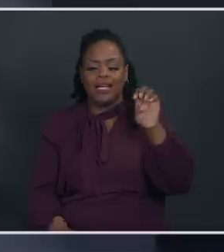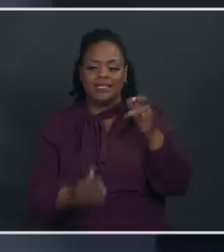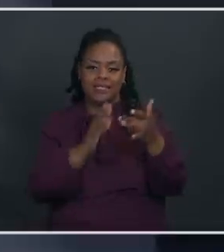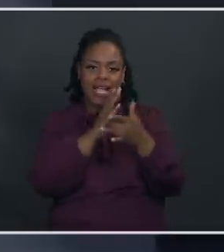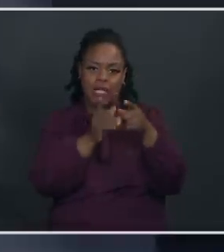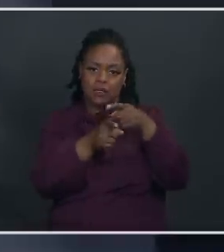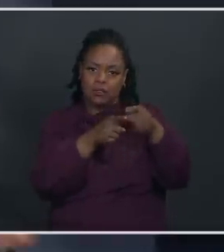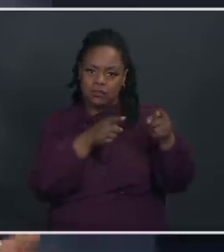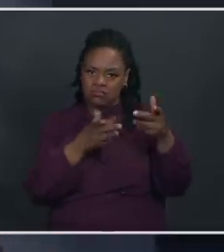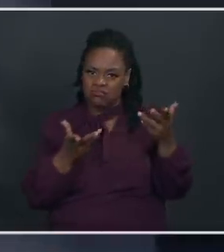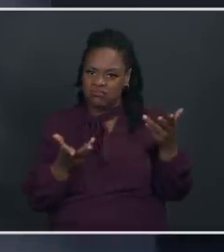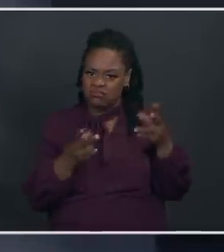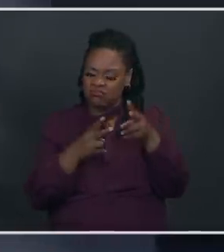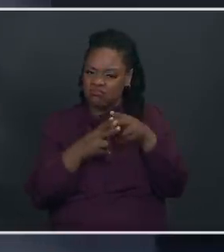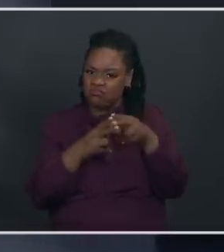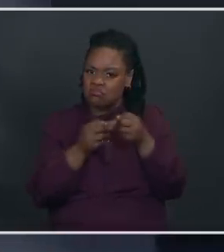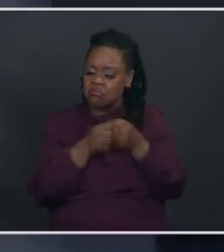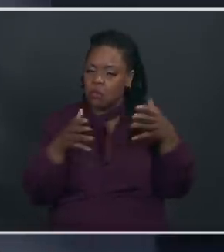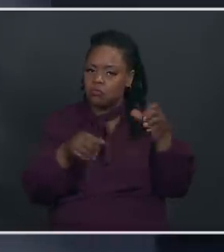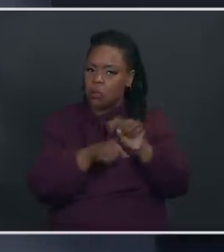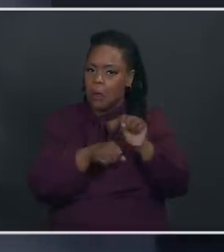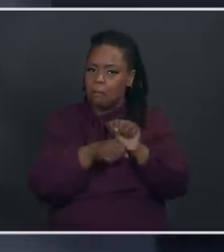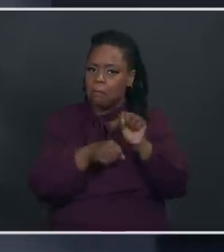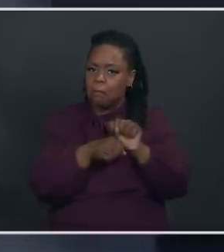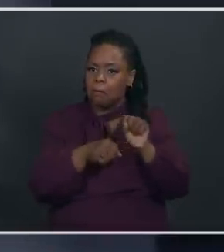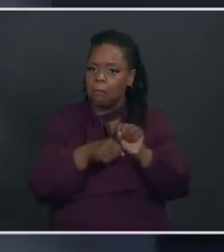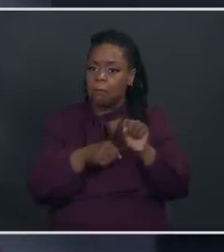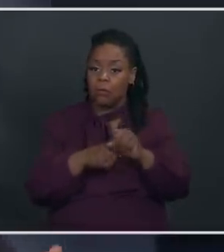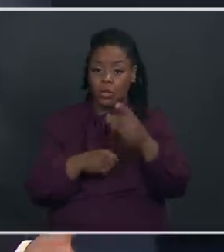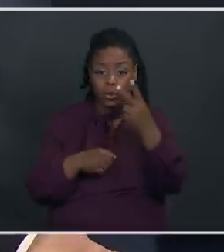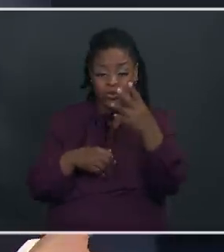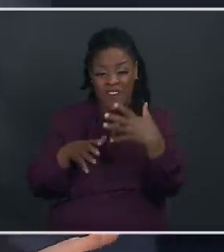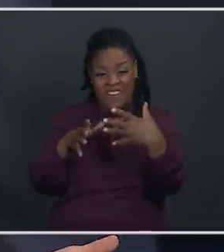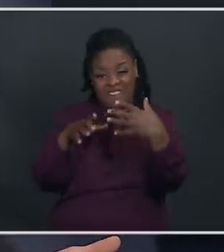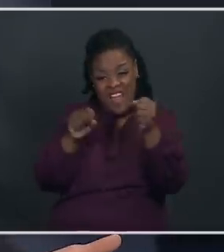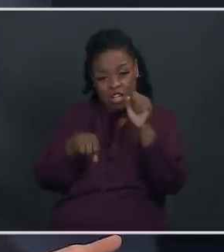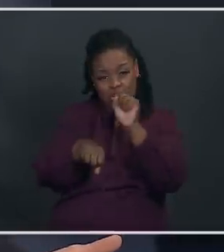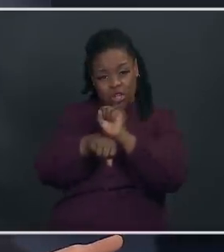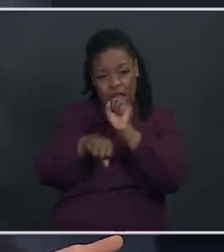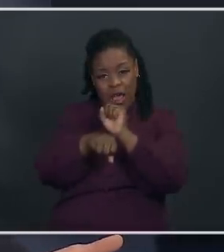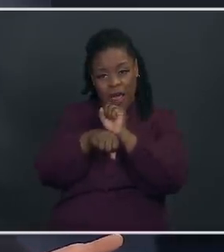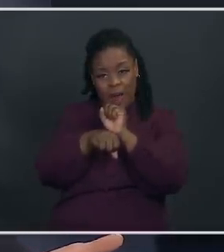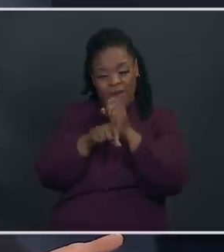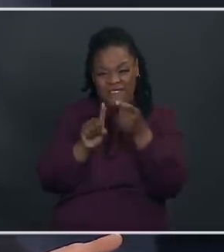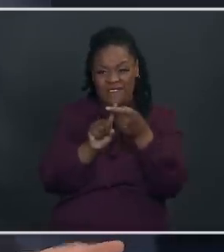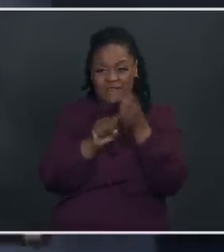that's come on line in the United States in the last few years came from renewables, not --